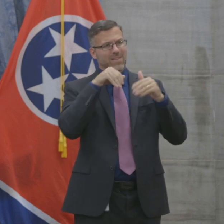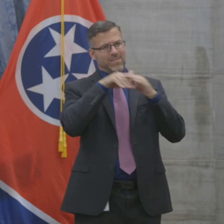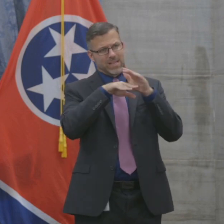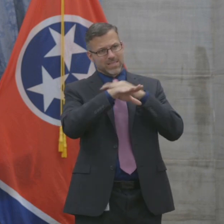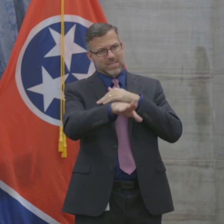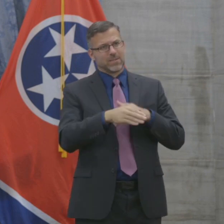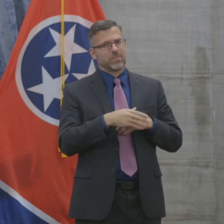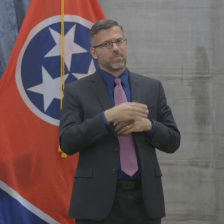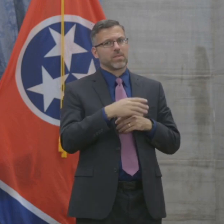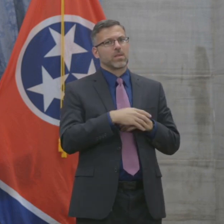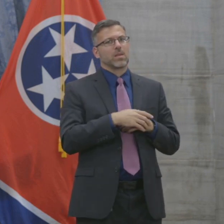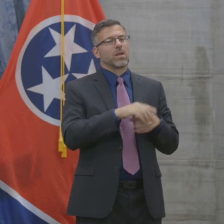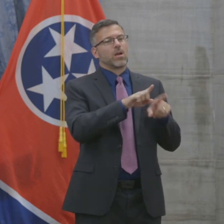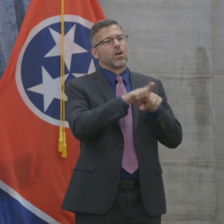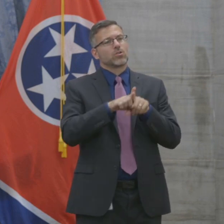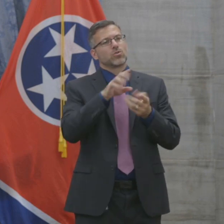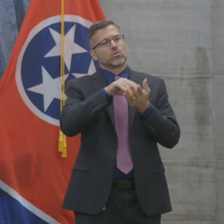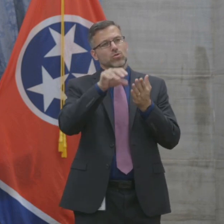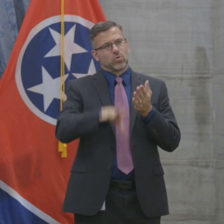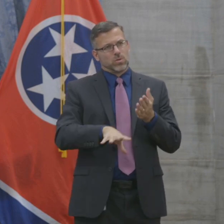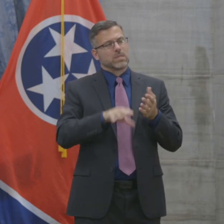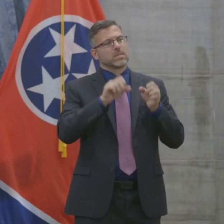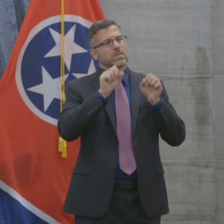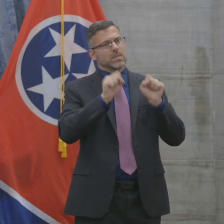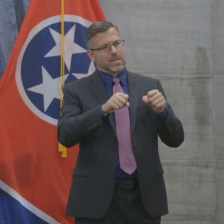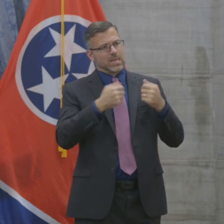years. a dozen years. We're